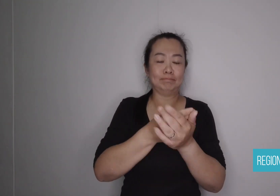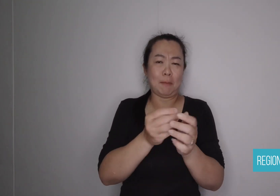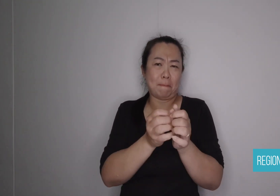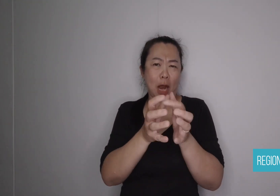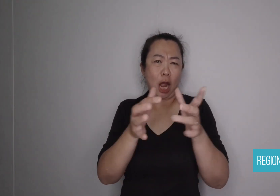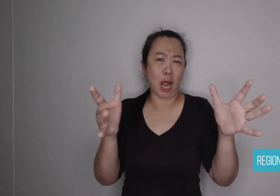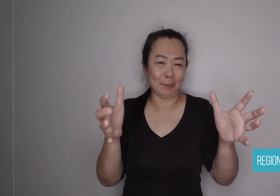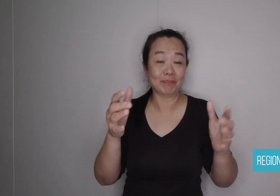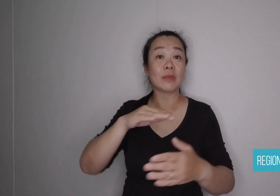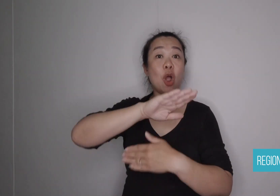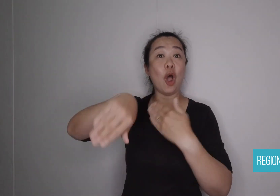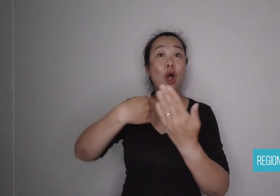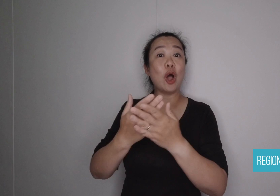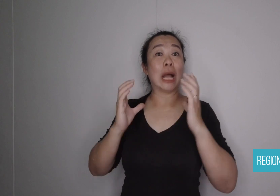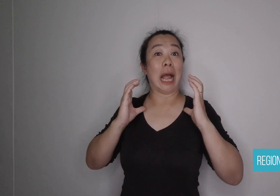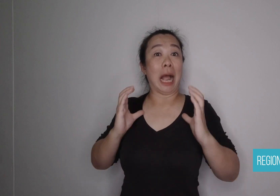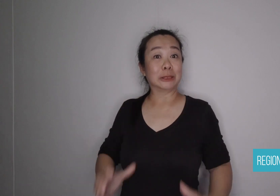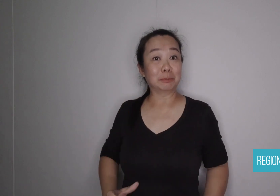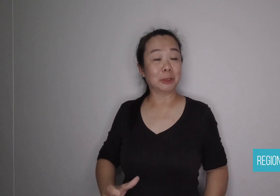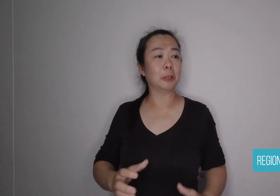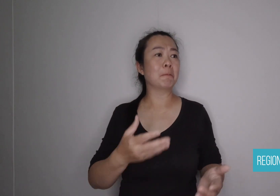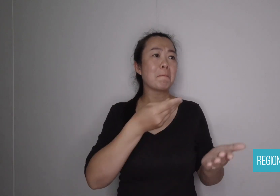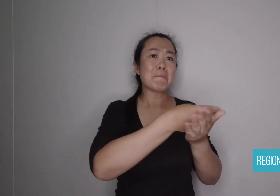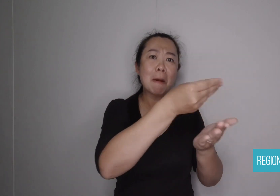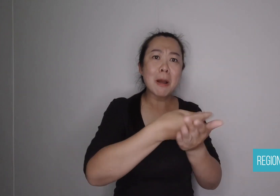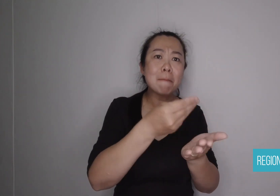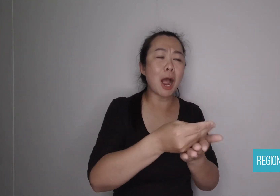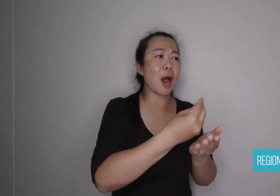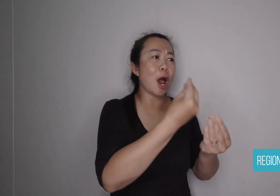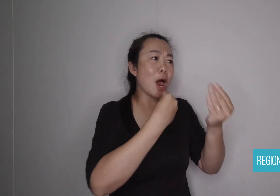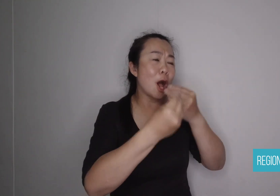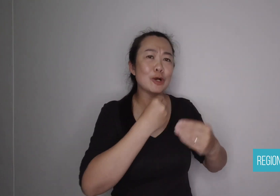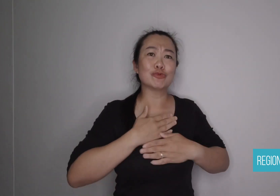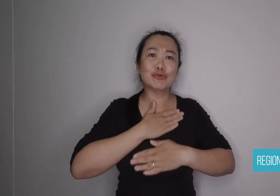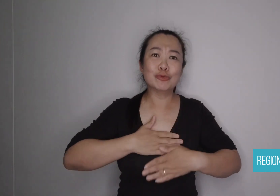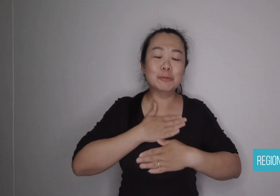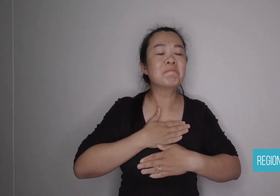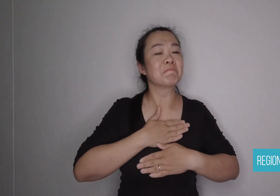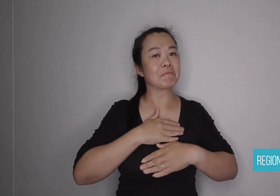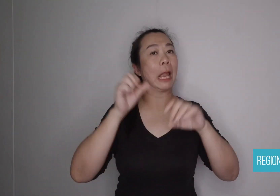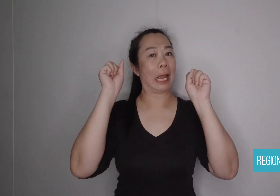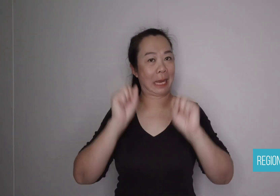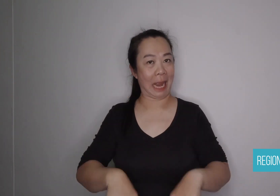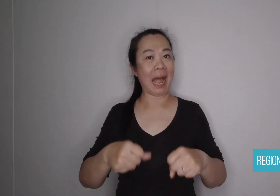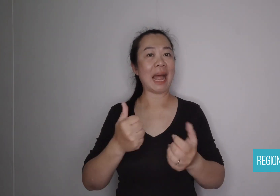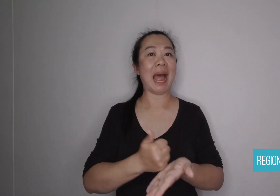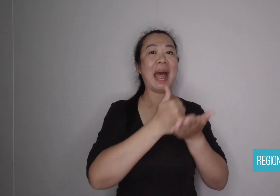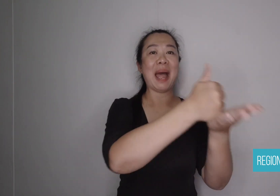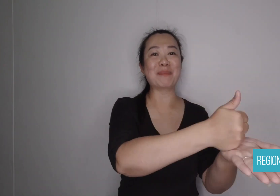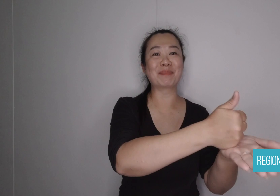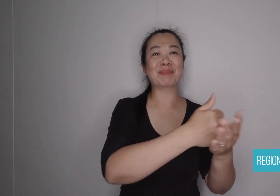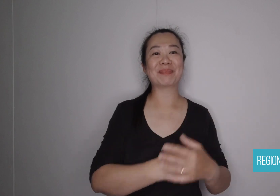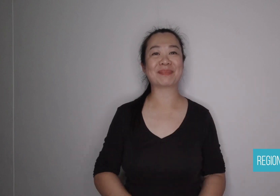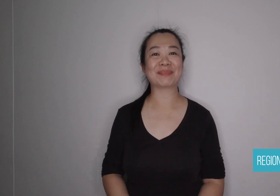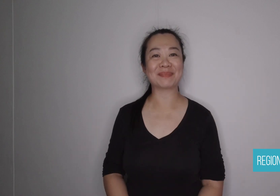these handcrafted cookies help the bakers achieve that.